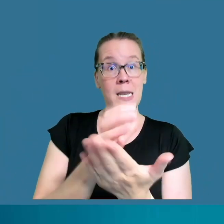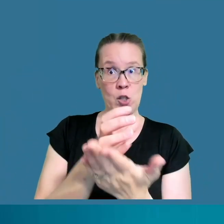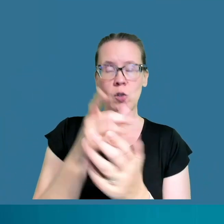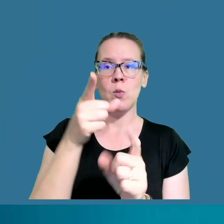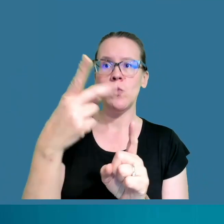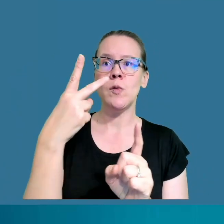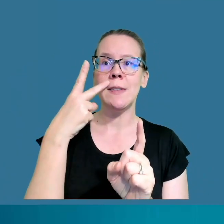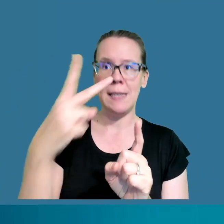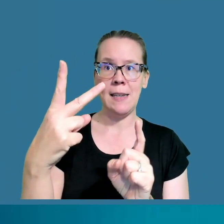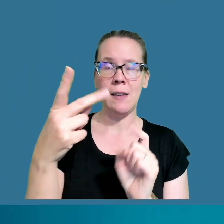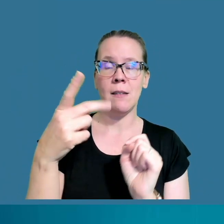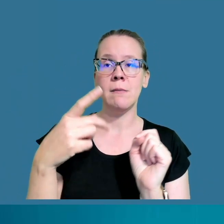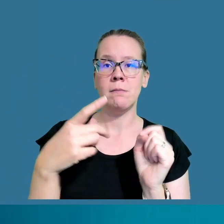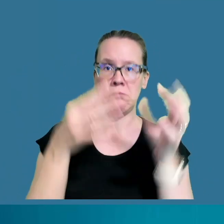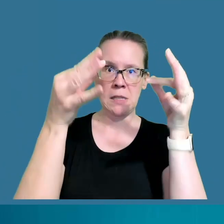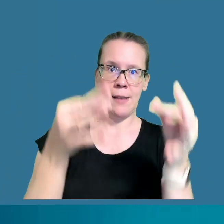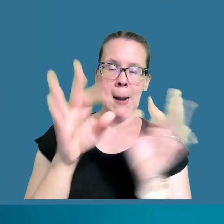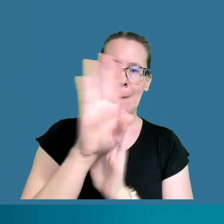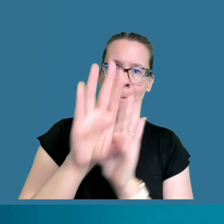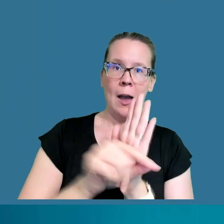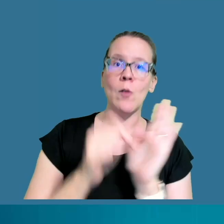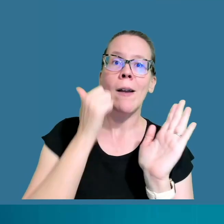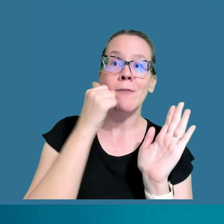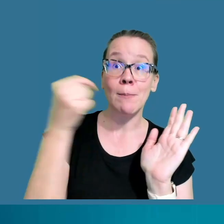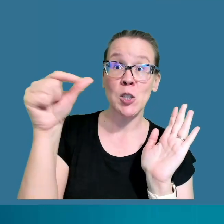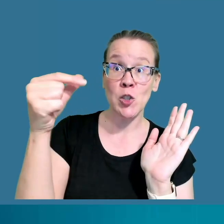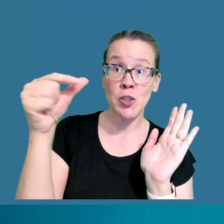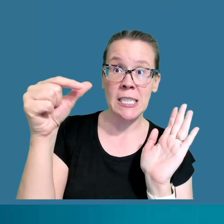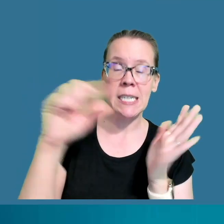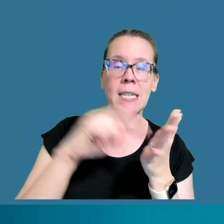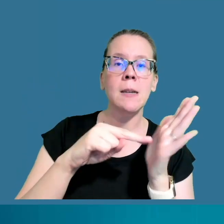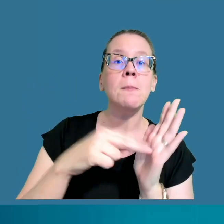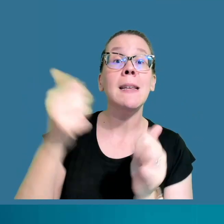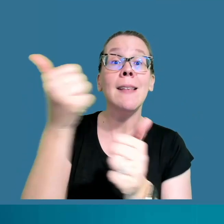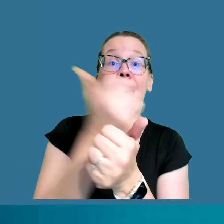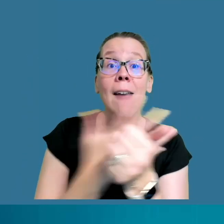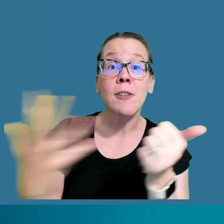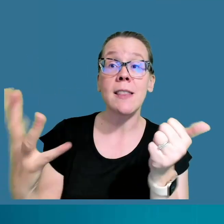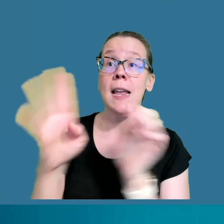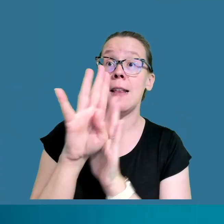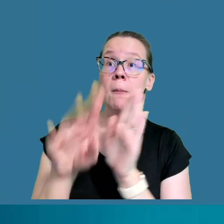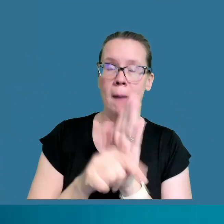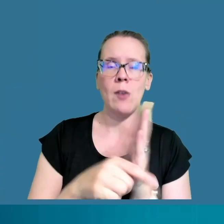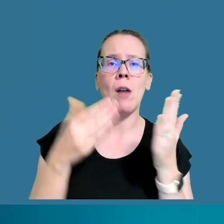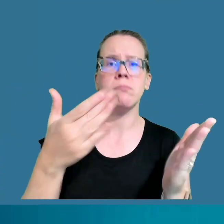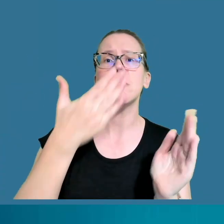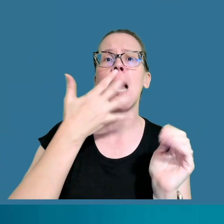after having watched the video, you can see this diagram. Um... And on the computer,